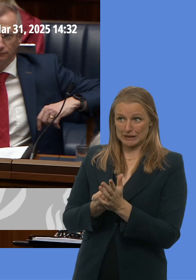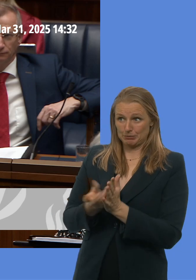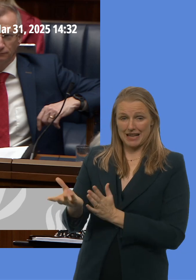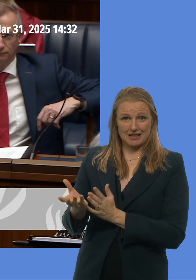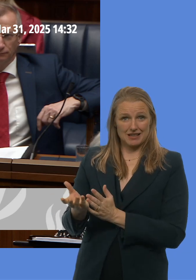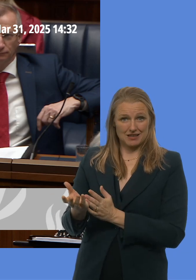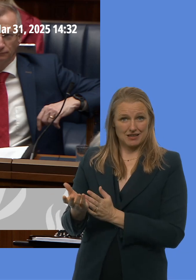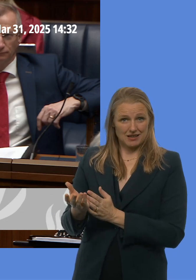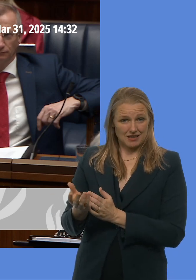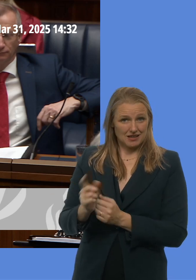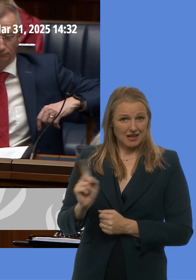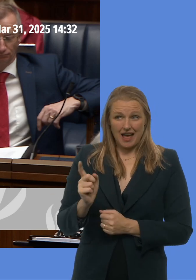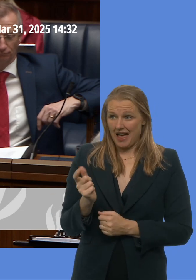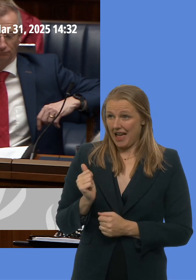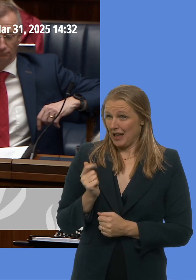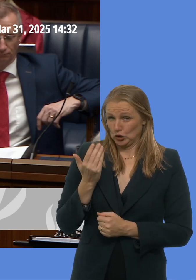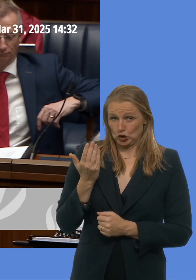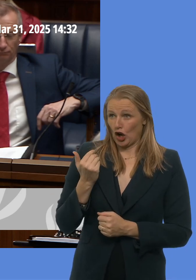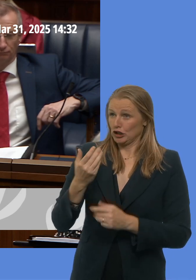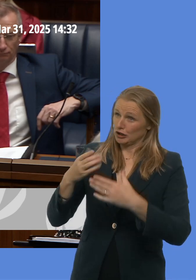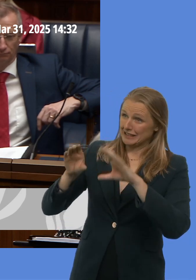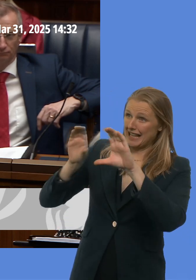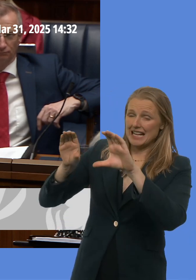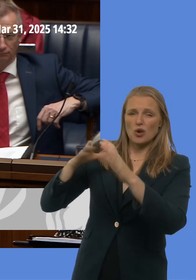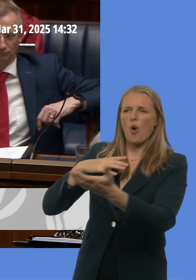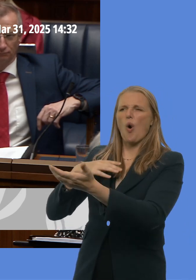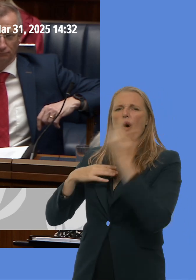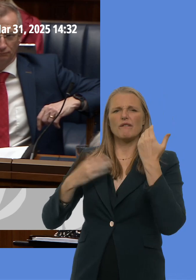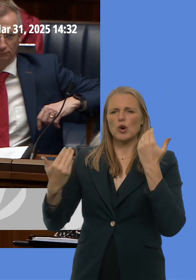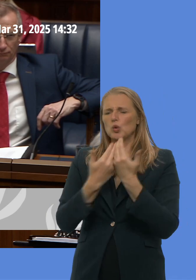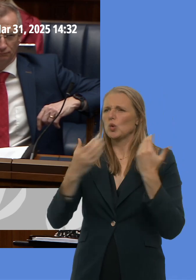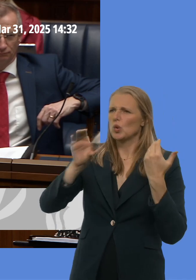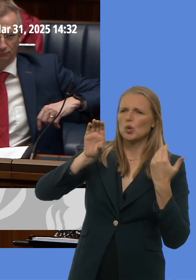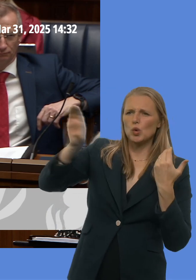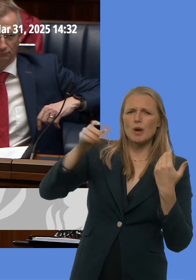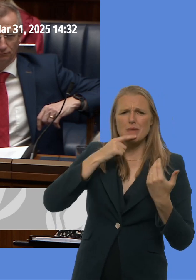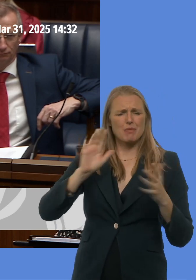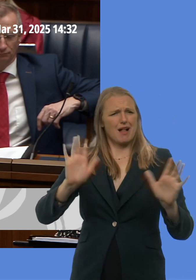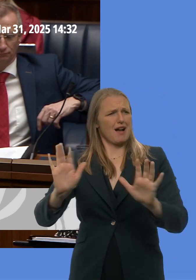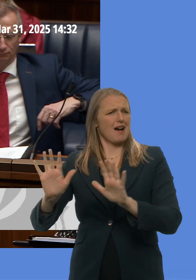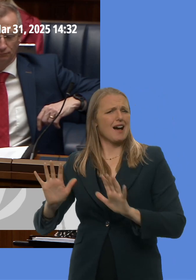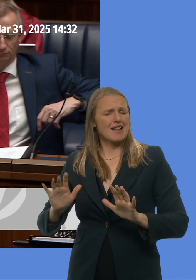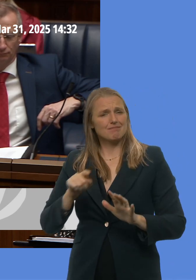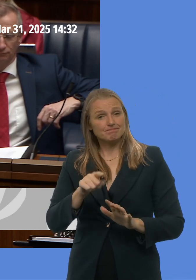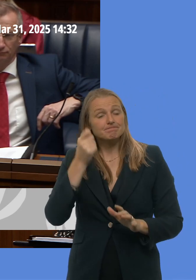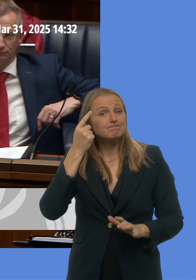out nearly new signs and replace those. That is a perfectly legitimate question, because I am here to protect and support our public